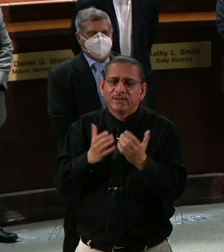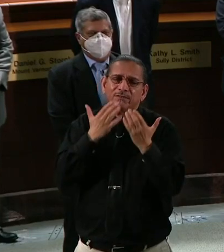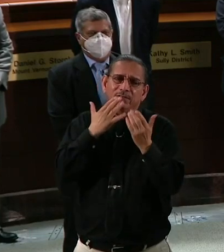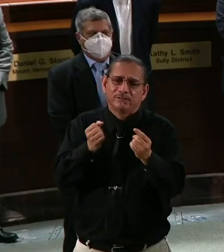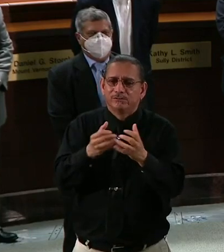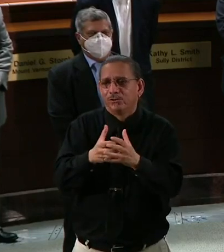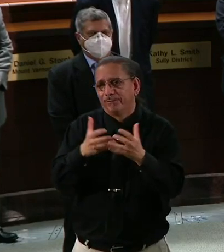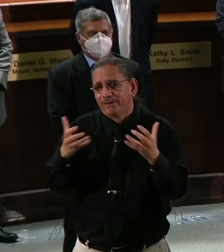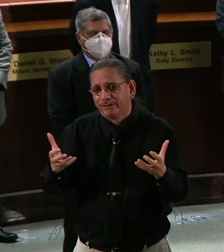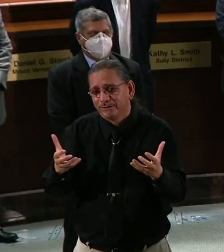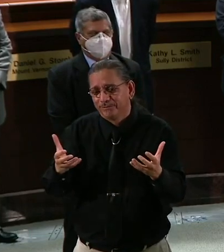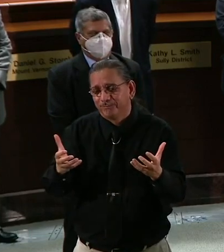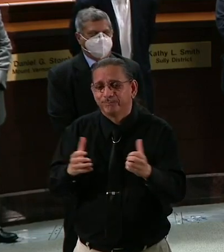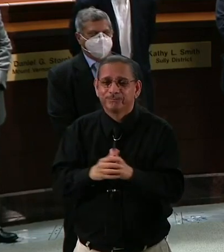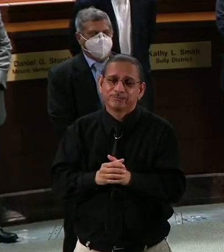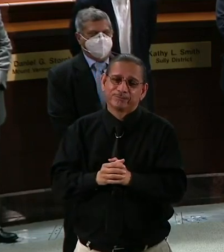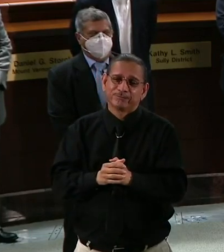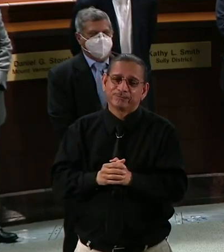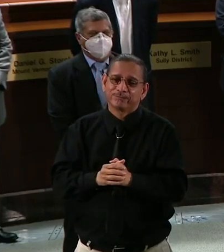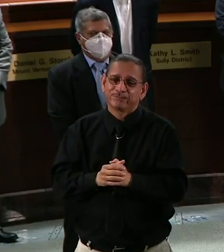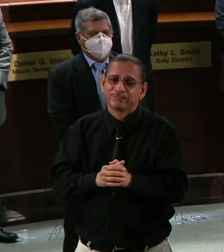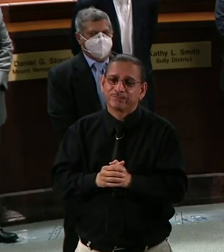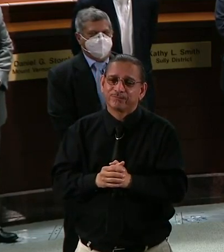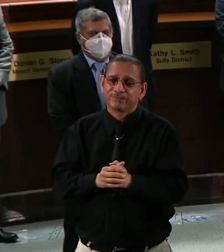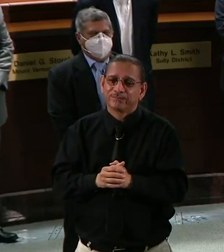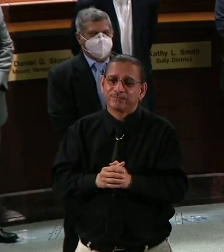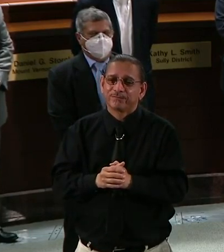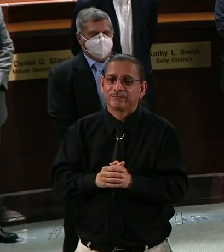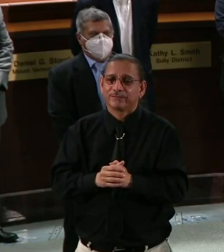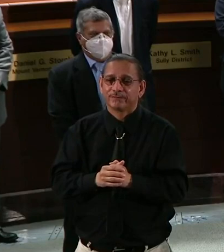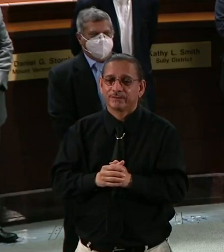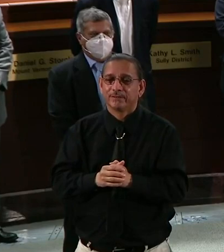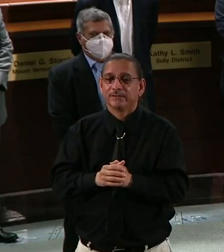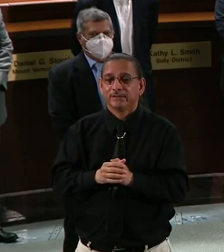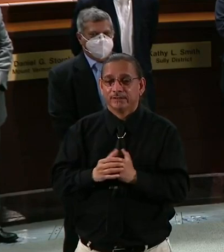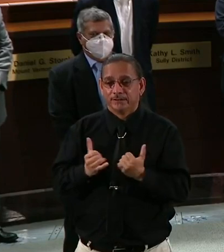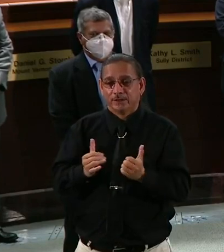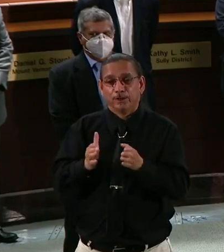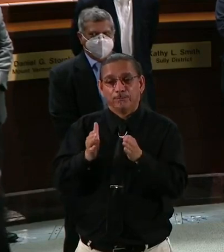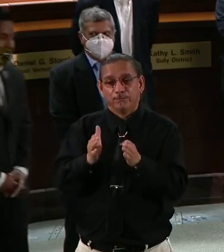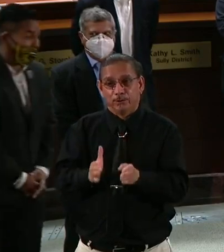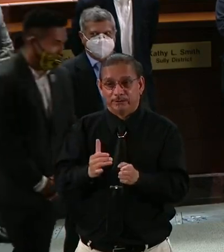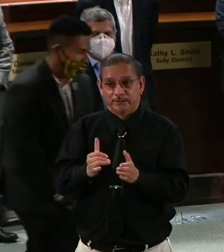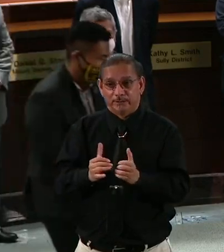CANAIS SO LET AT A GO EVEN A CENTER I LEWIS ALLEY I THINK